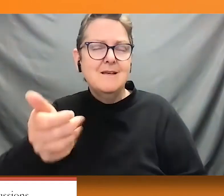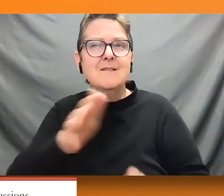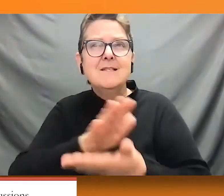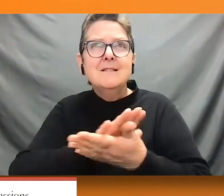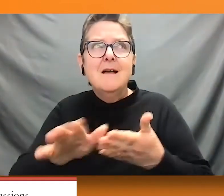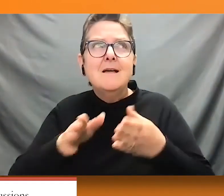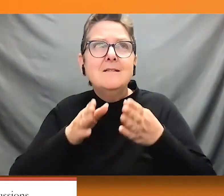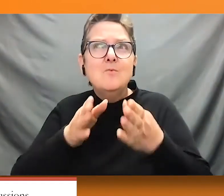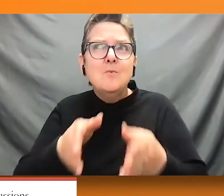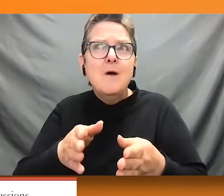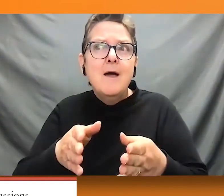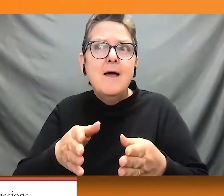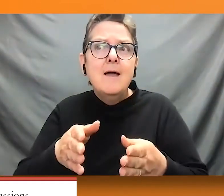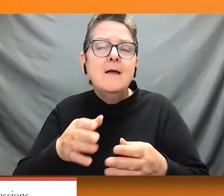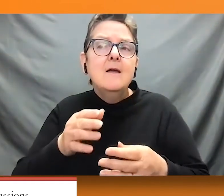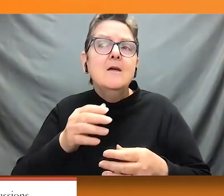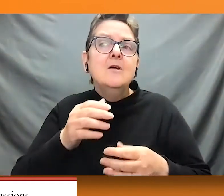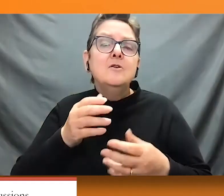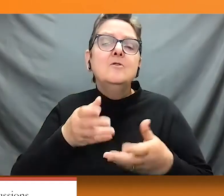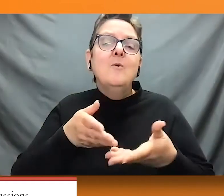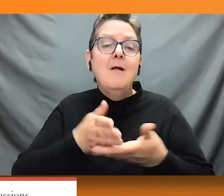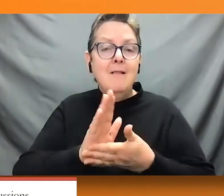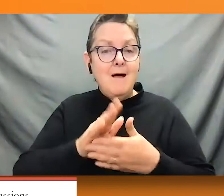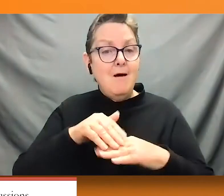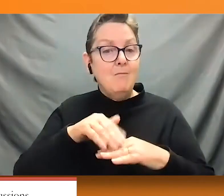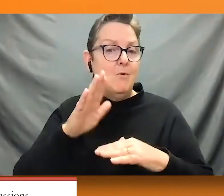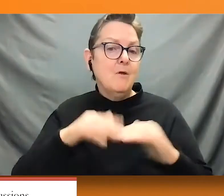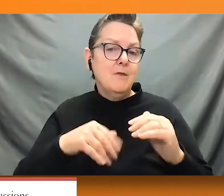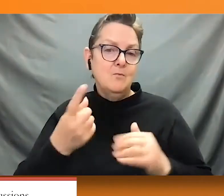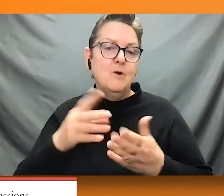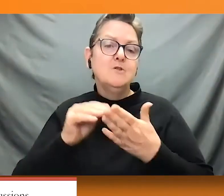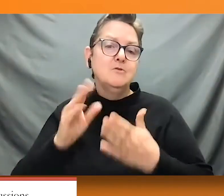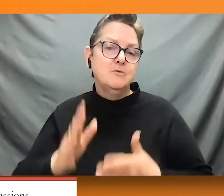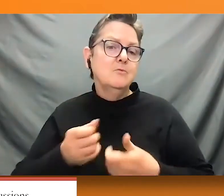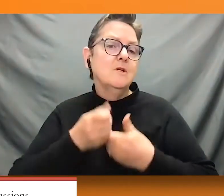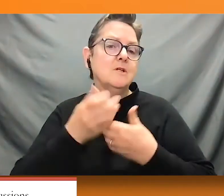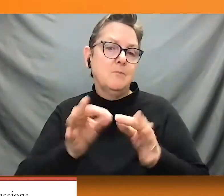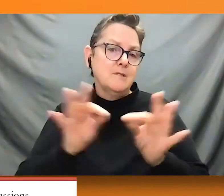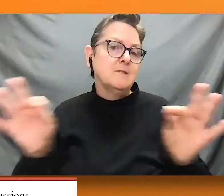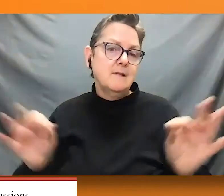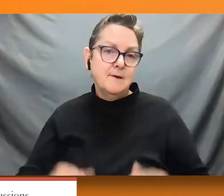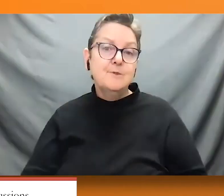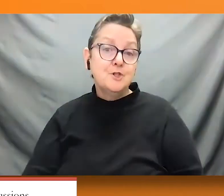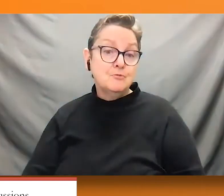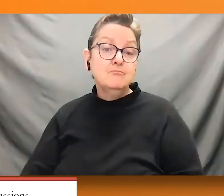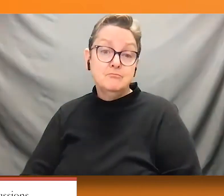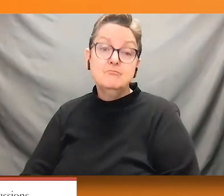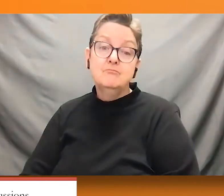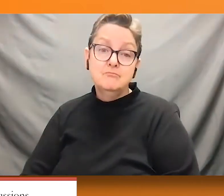But it's a nice way to have more than one student get the opportunity to express the language.